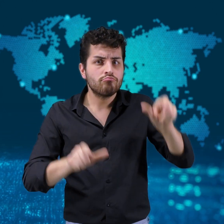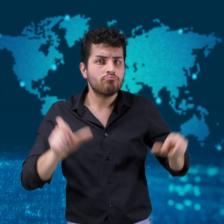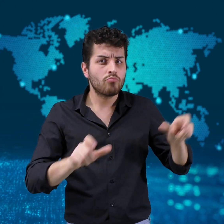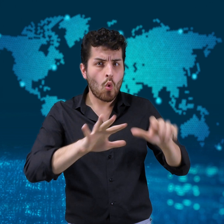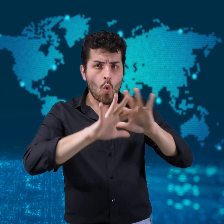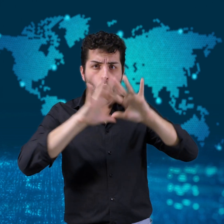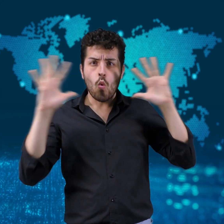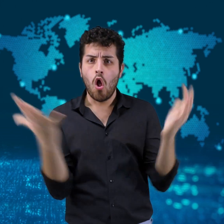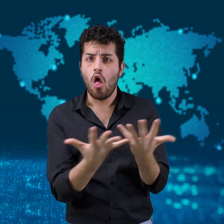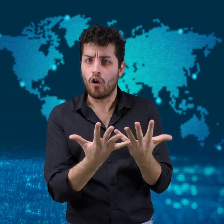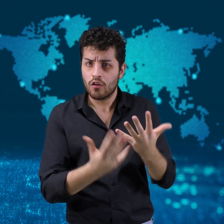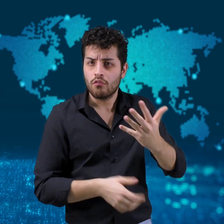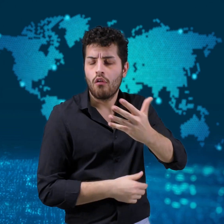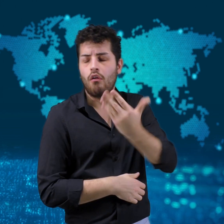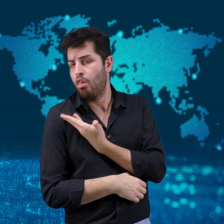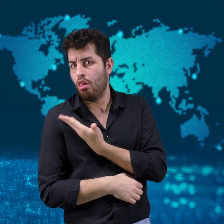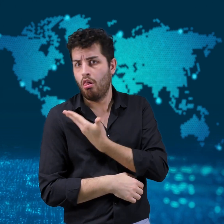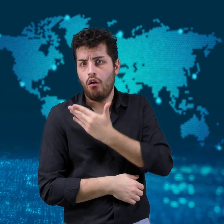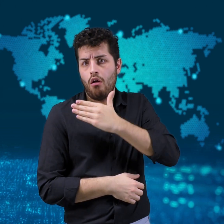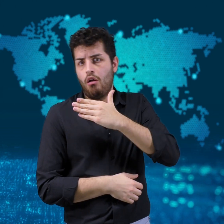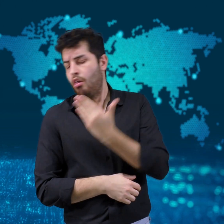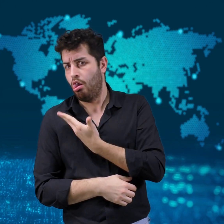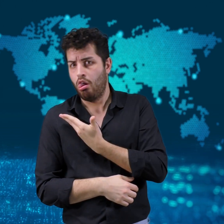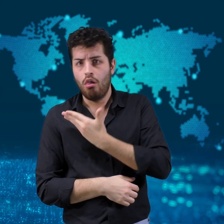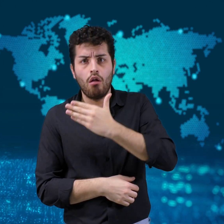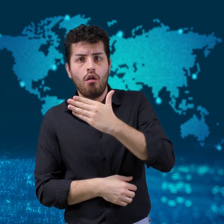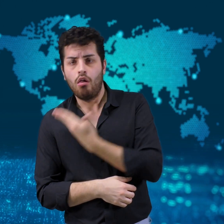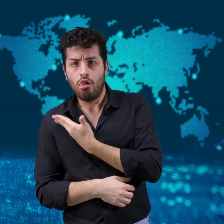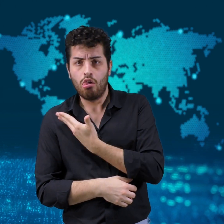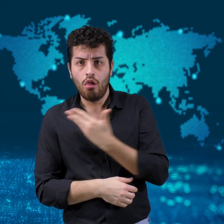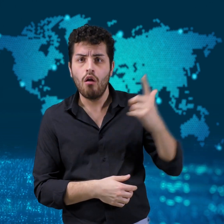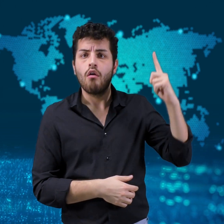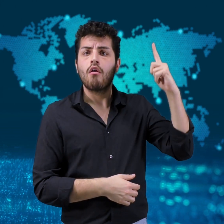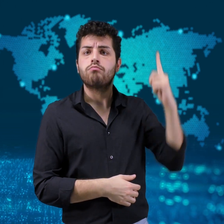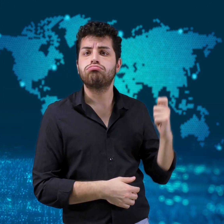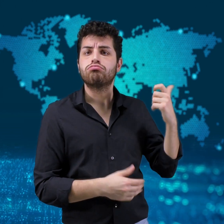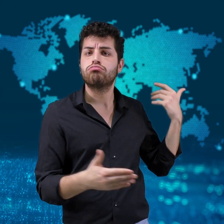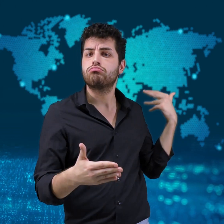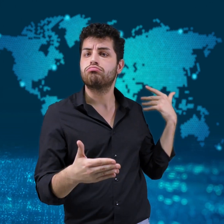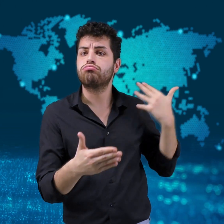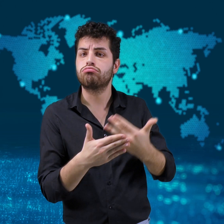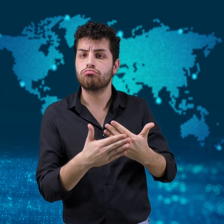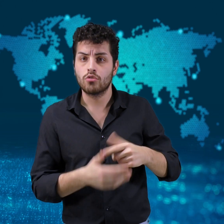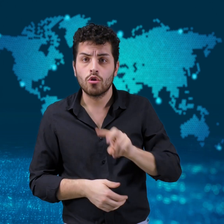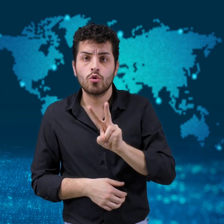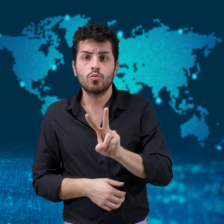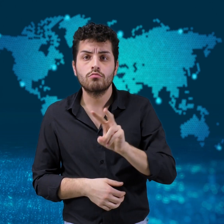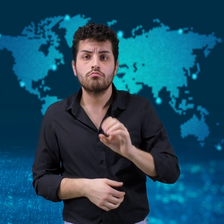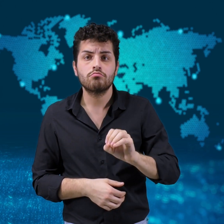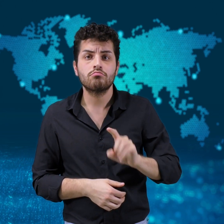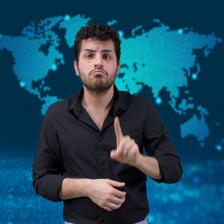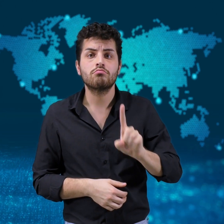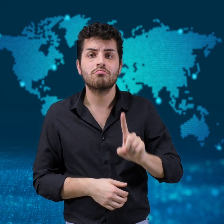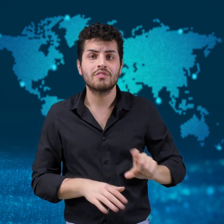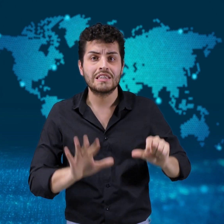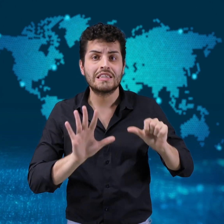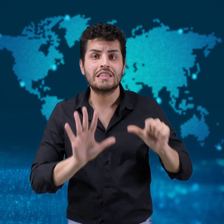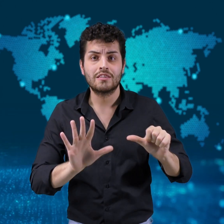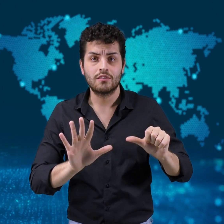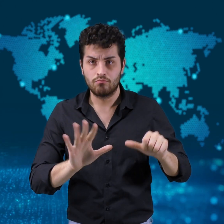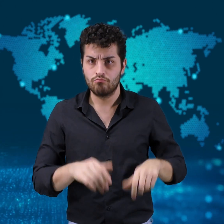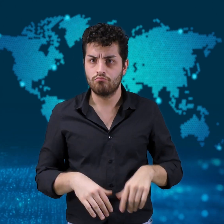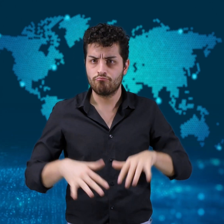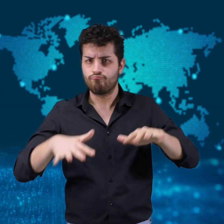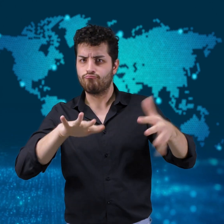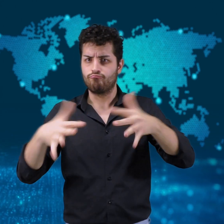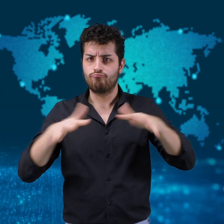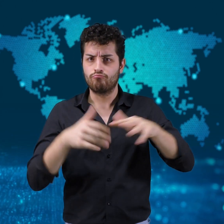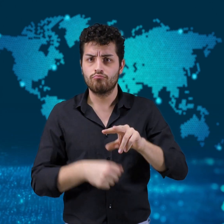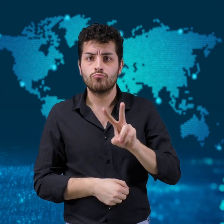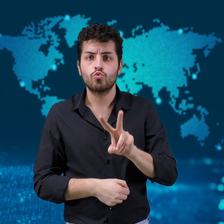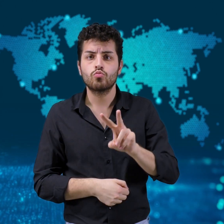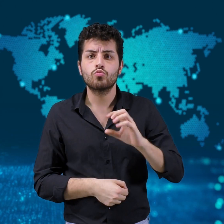The organization found that there has been a 50% increase in deaths